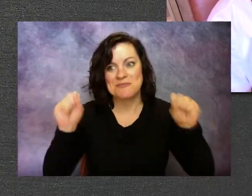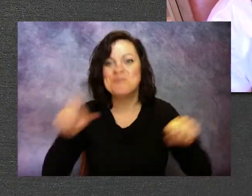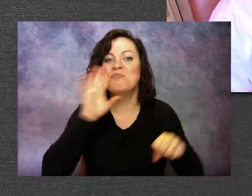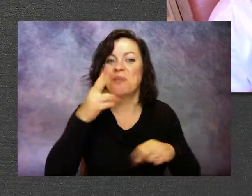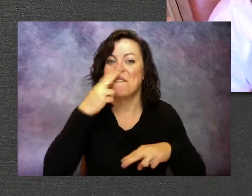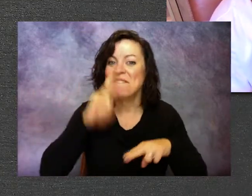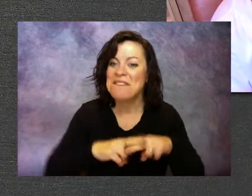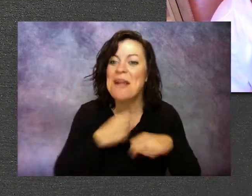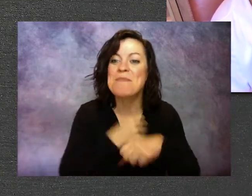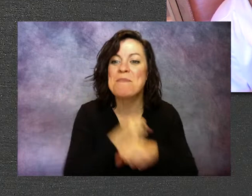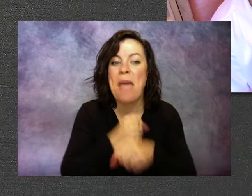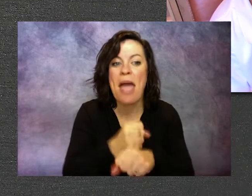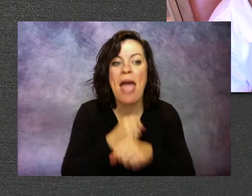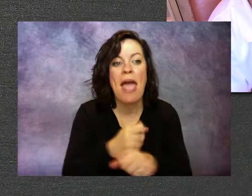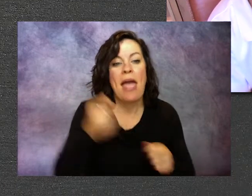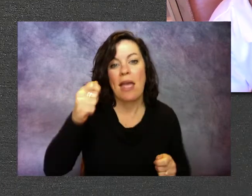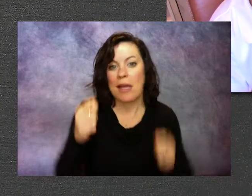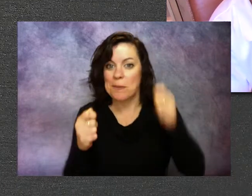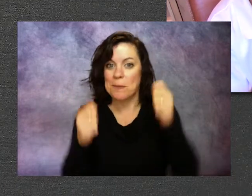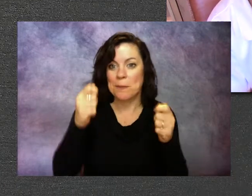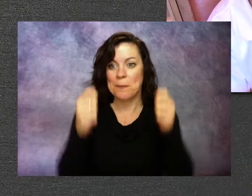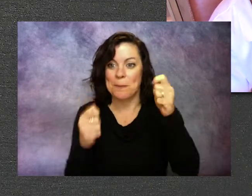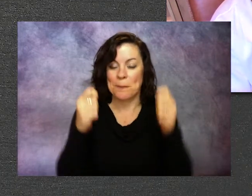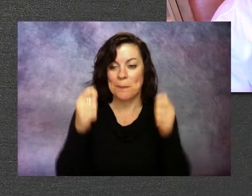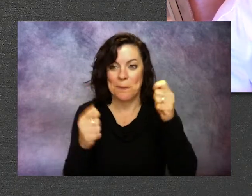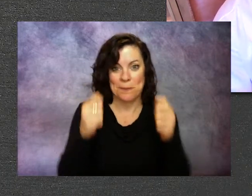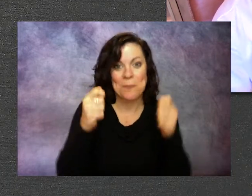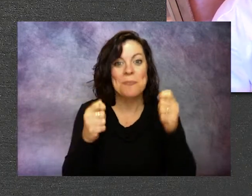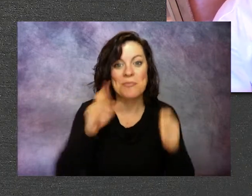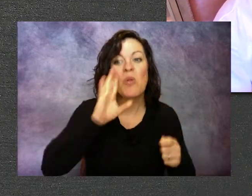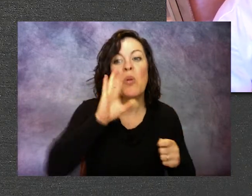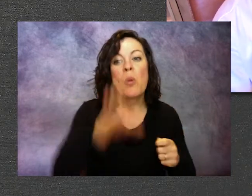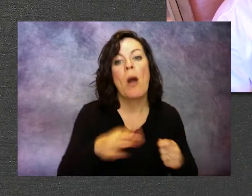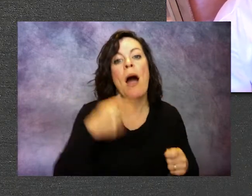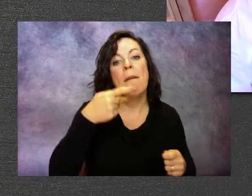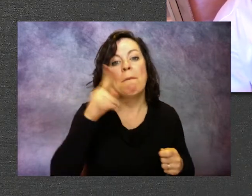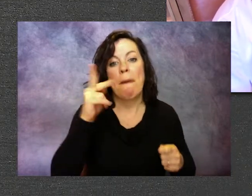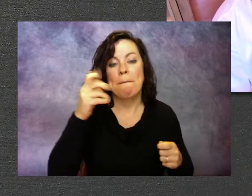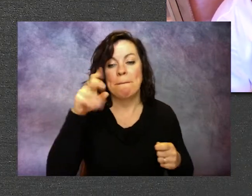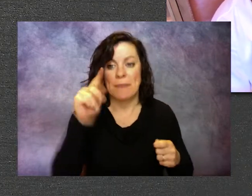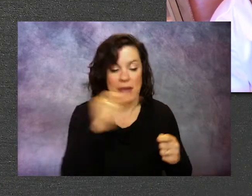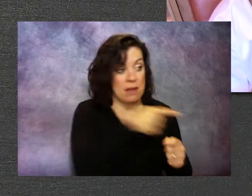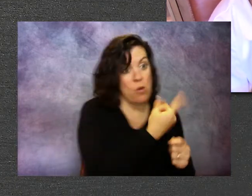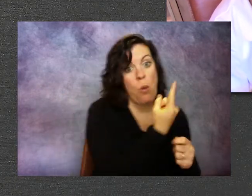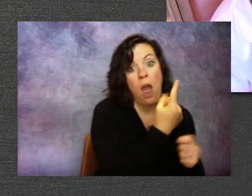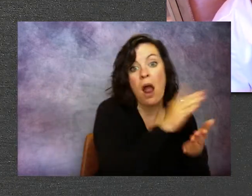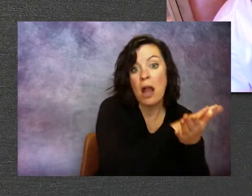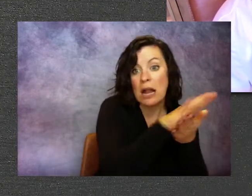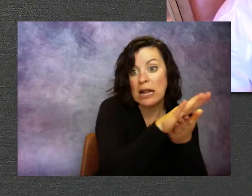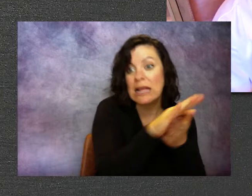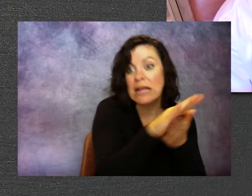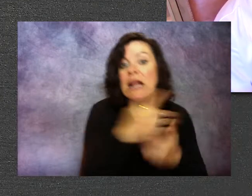Here's Harry when he's all nice and clean, right? Yeah. But, remember, he goes out and plays and when he comes back, not so clean.